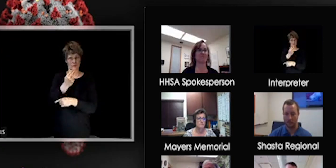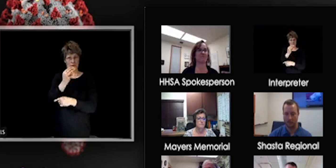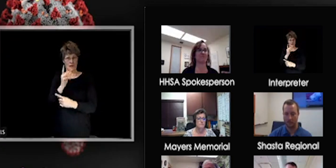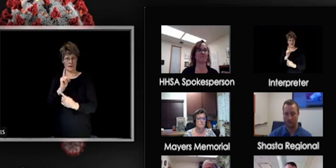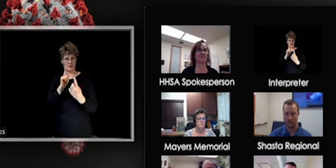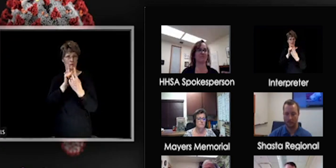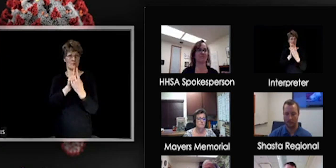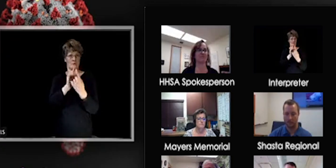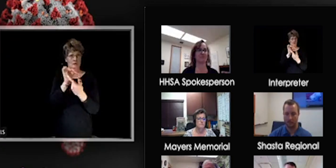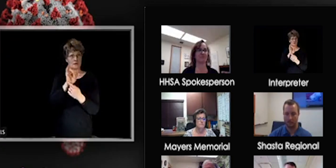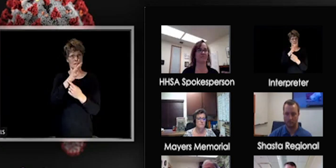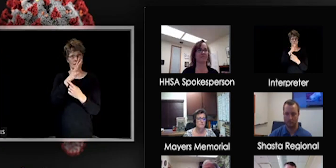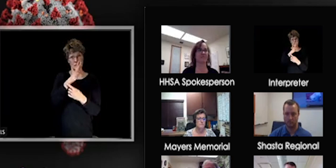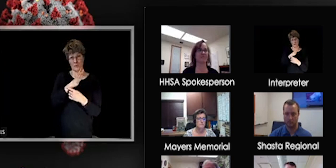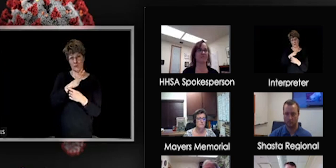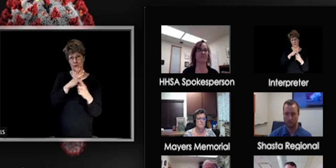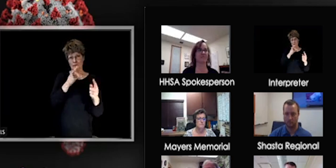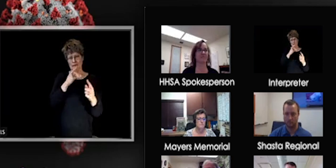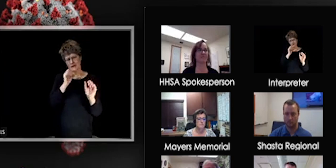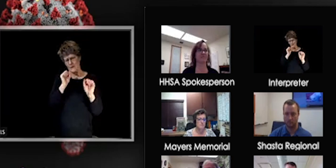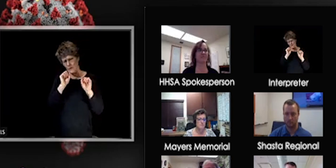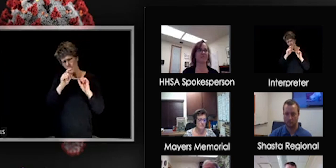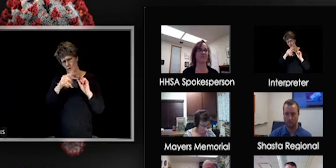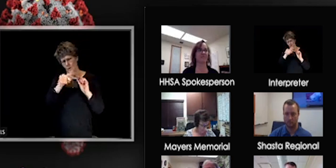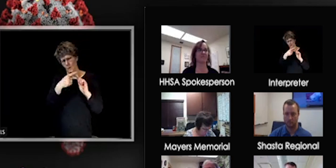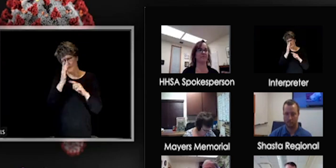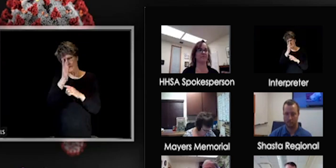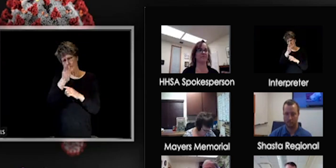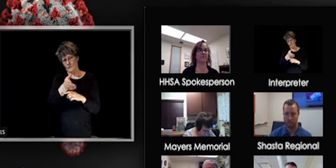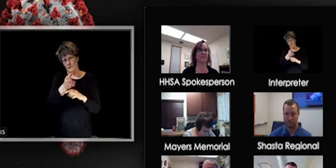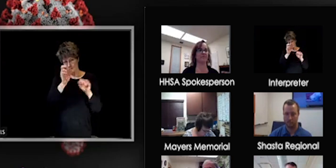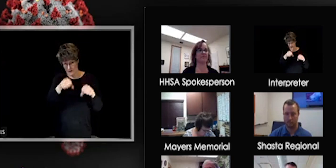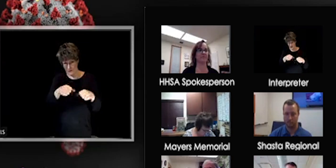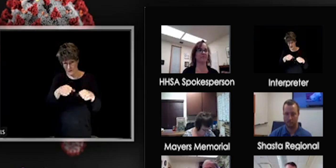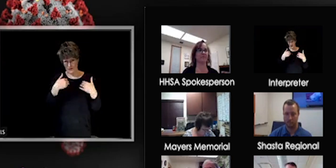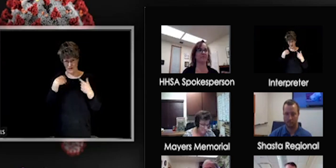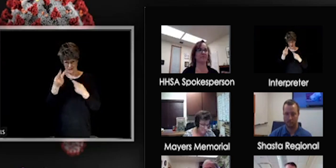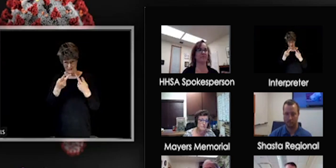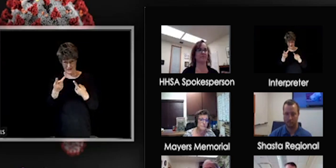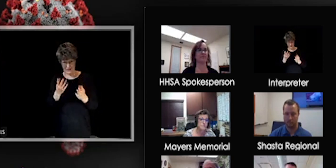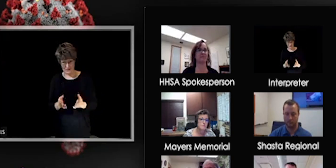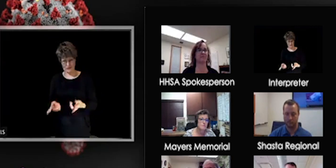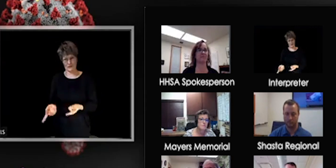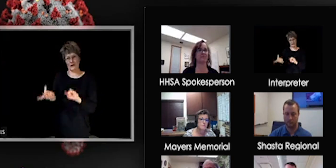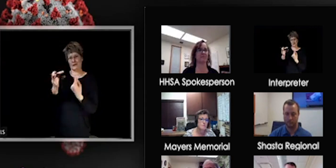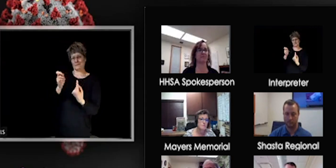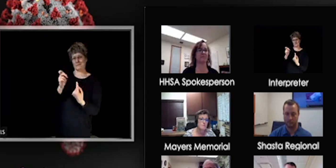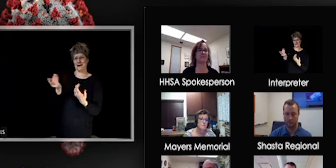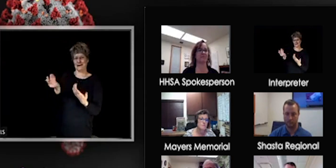point are we going to relax some of our visitation. I will acknowledge it feels a little awkward